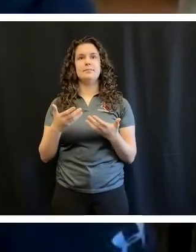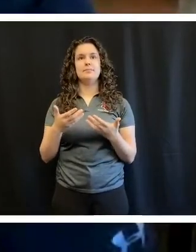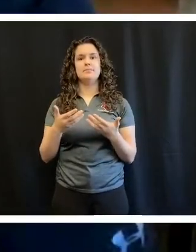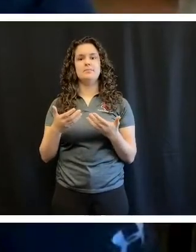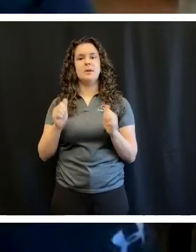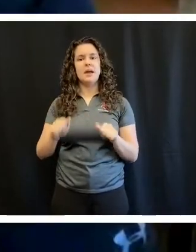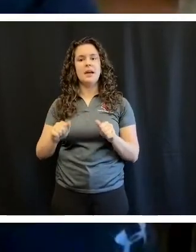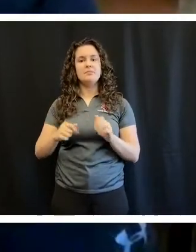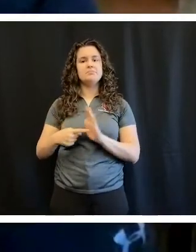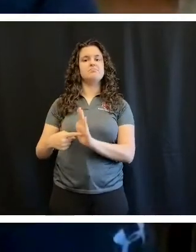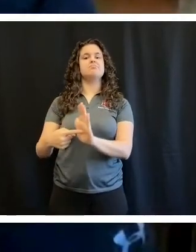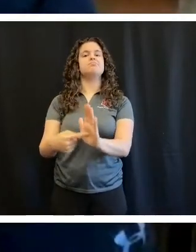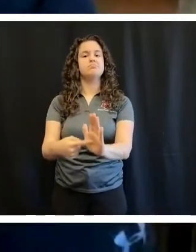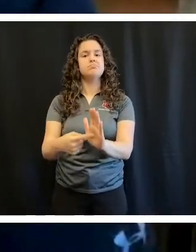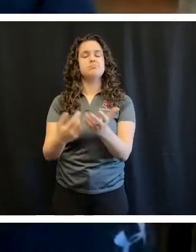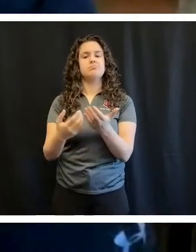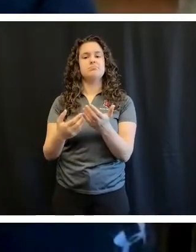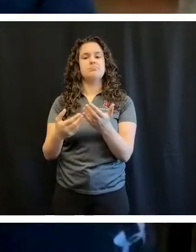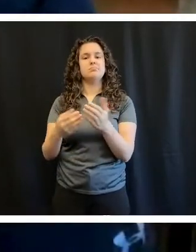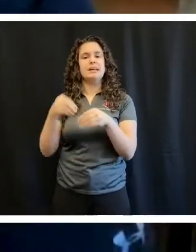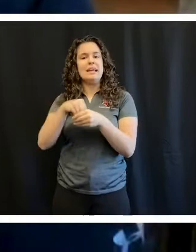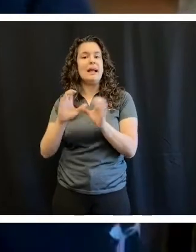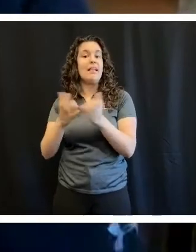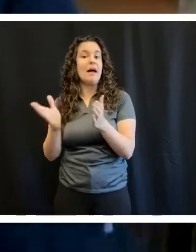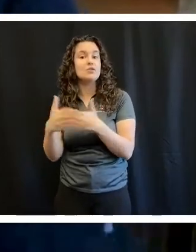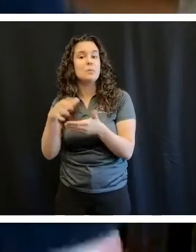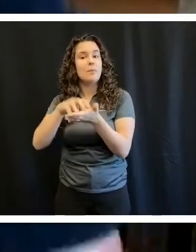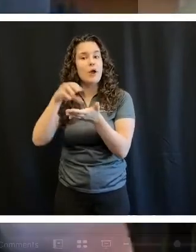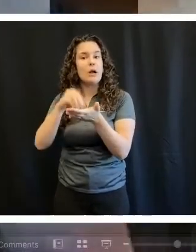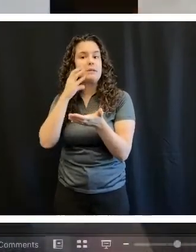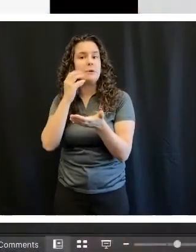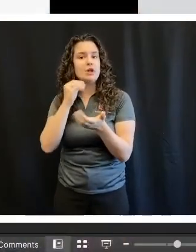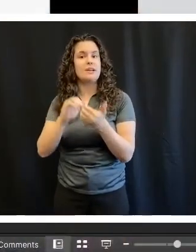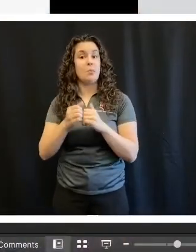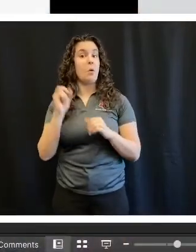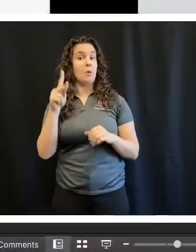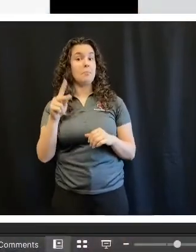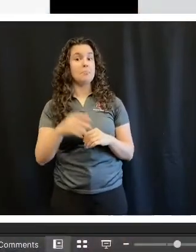into a classroom learning experience. [Kenneth] All right.